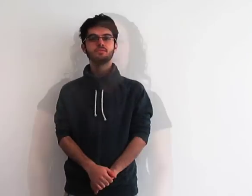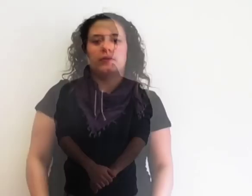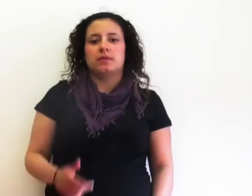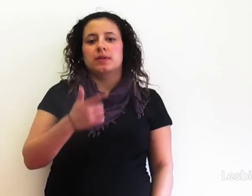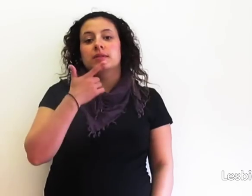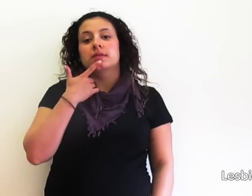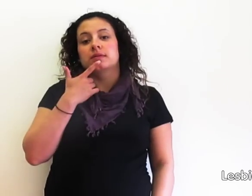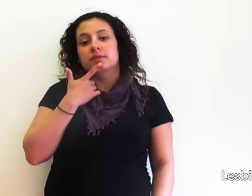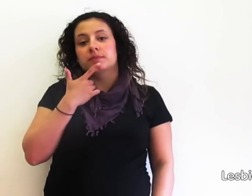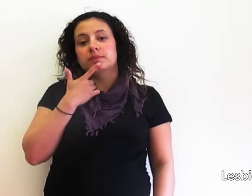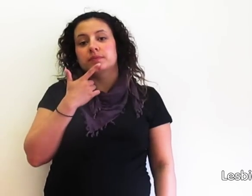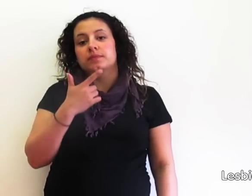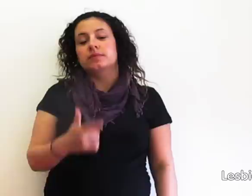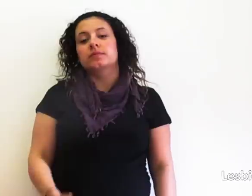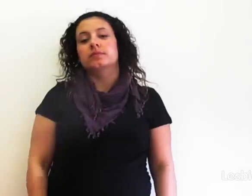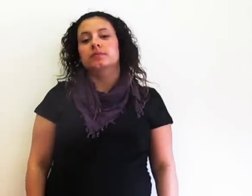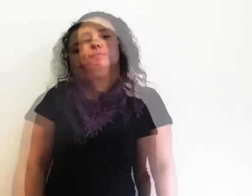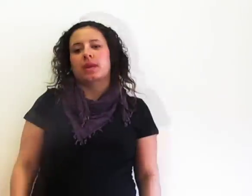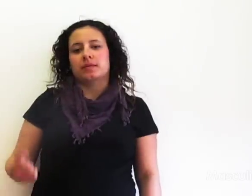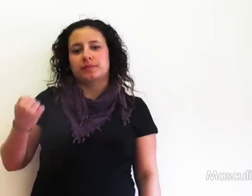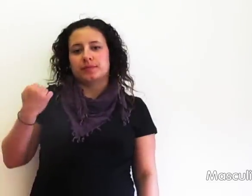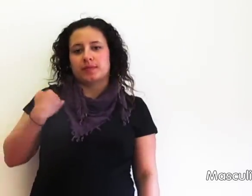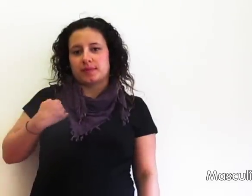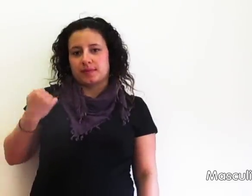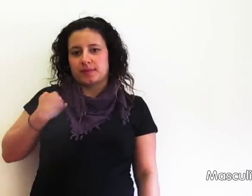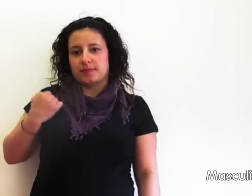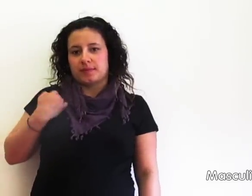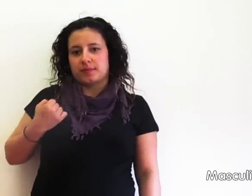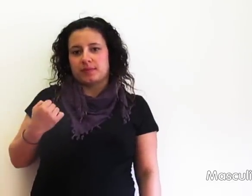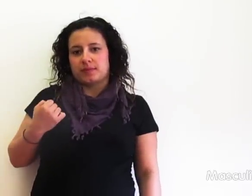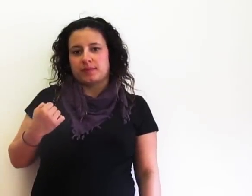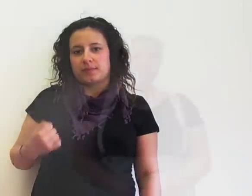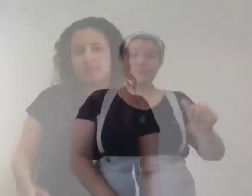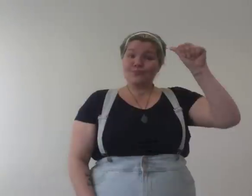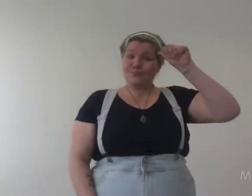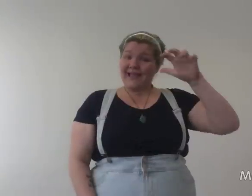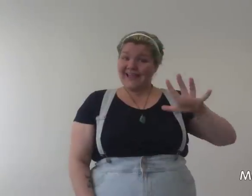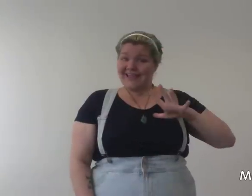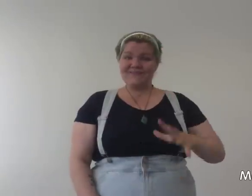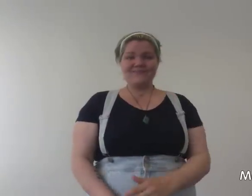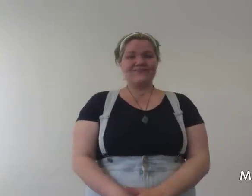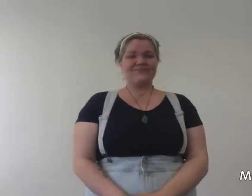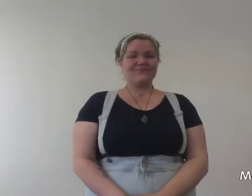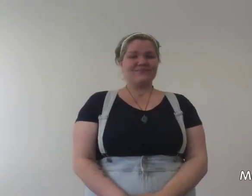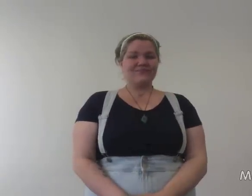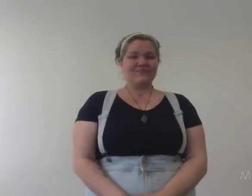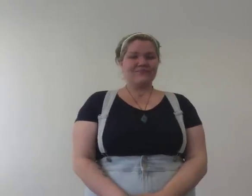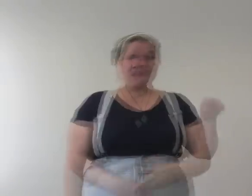LESBIAN MASCULINE MAN